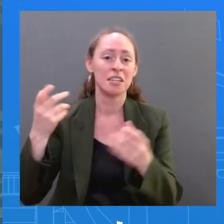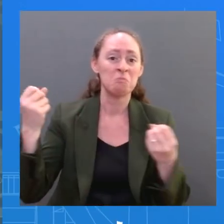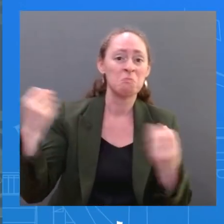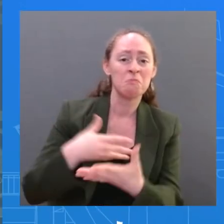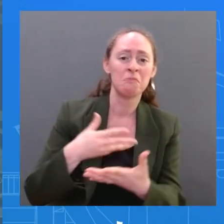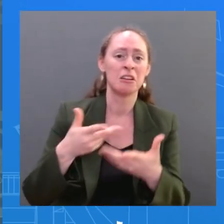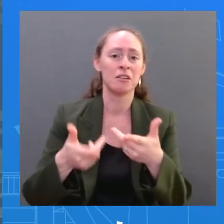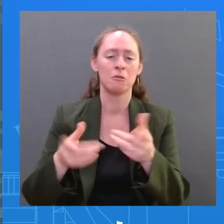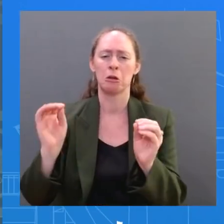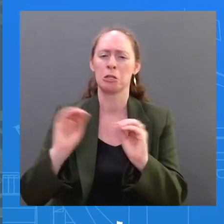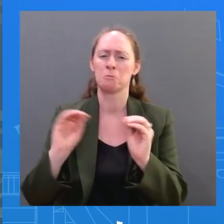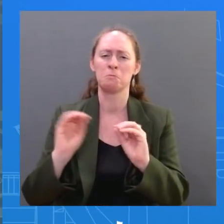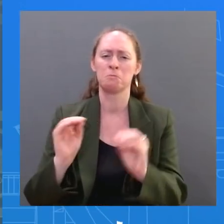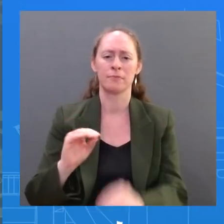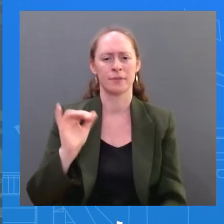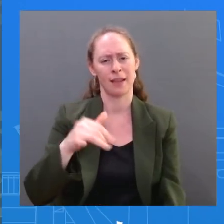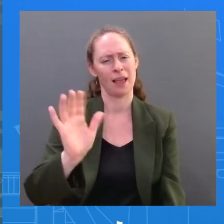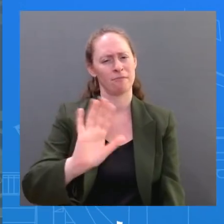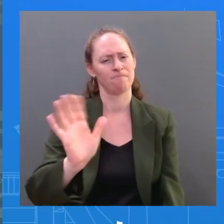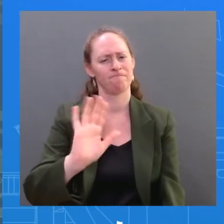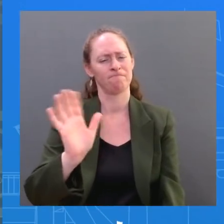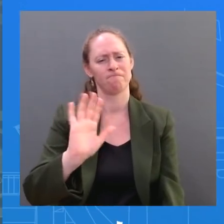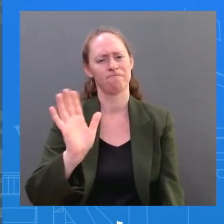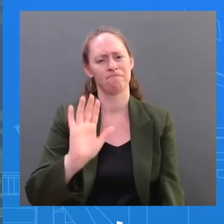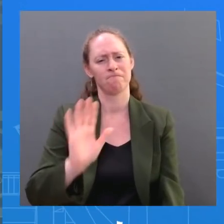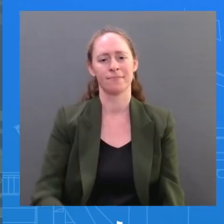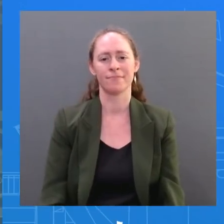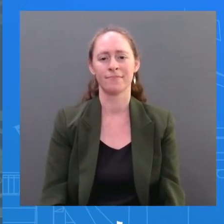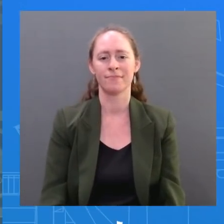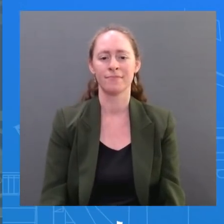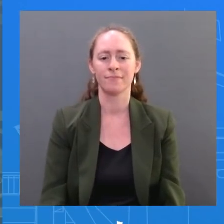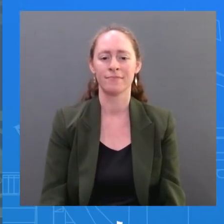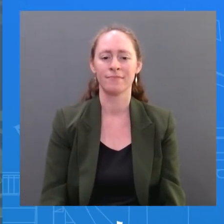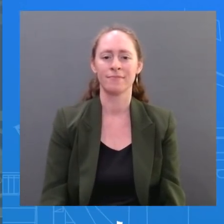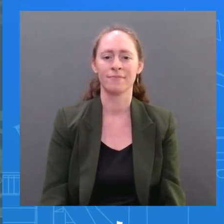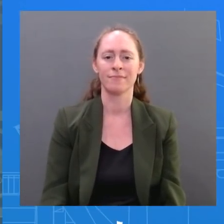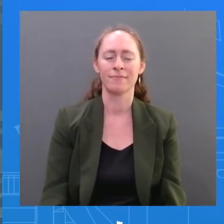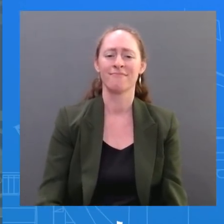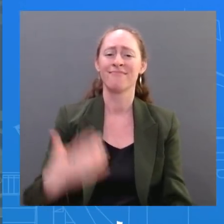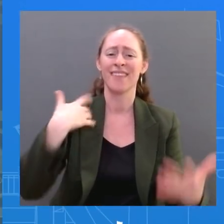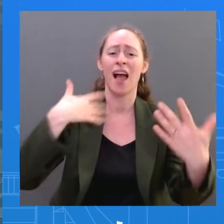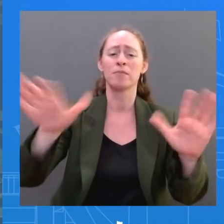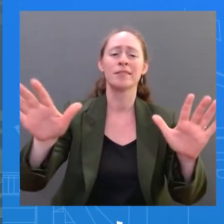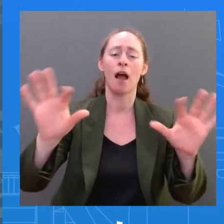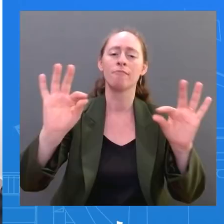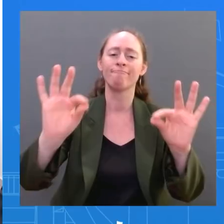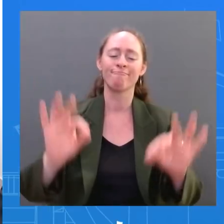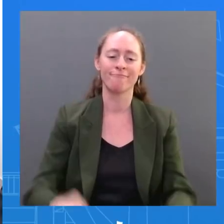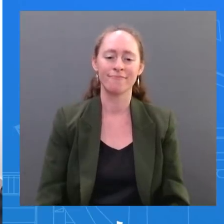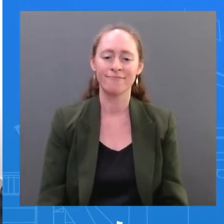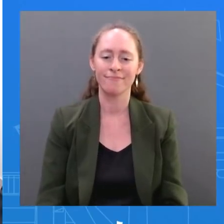Go ahead. The Press: The Mexican President will be here next week. I want to get from you what President Biden expects out of that.